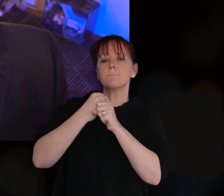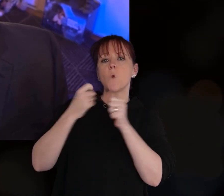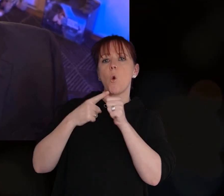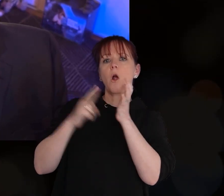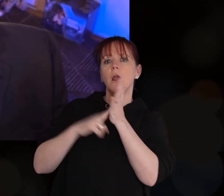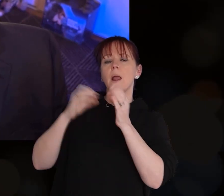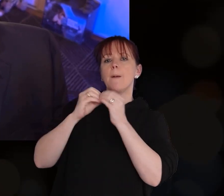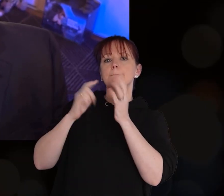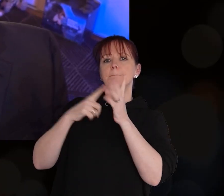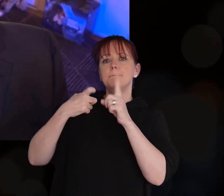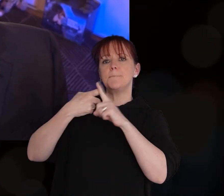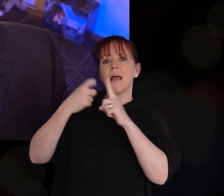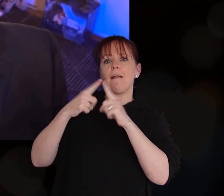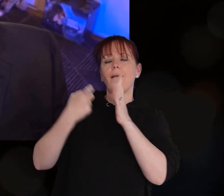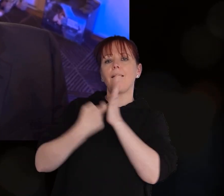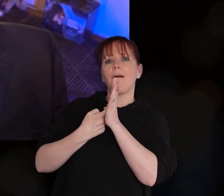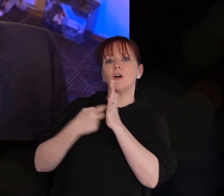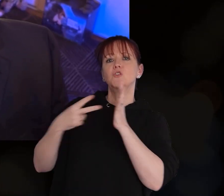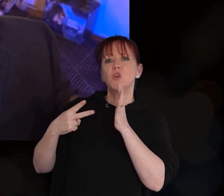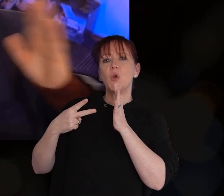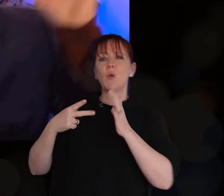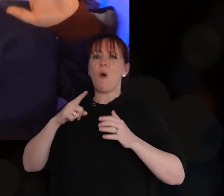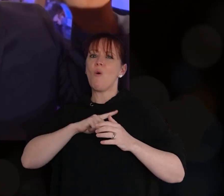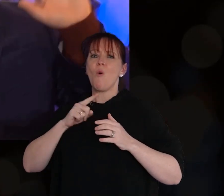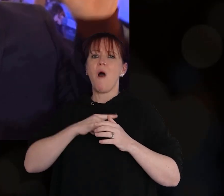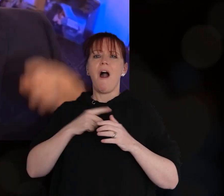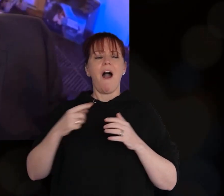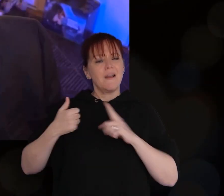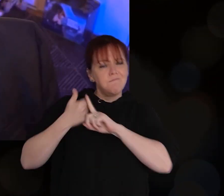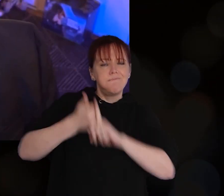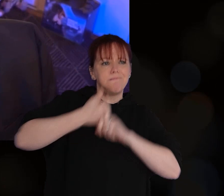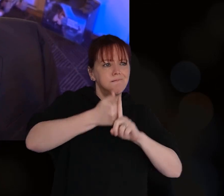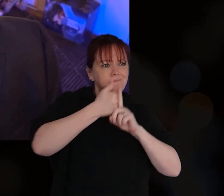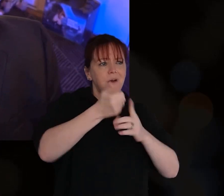across all of EA Studios. We love you, Morgan! LAUGHS